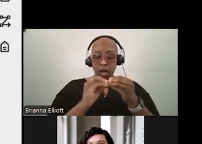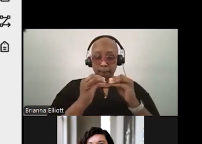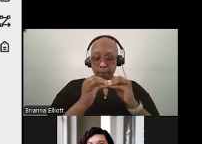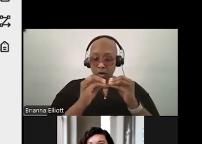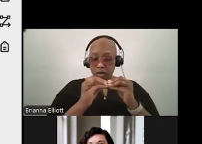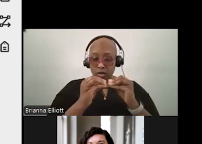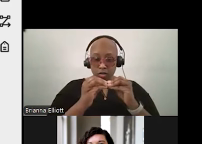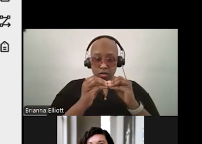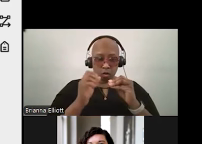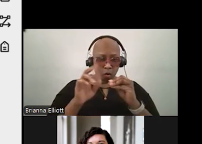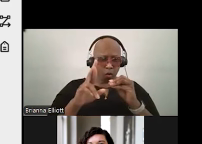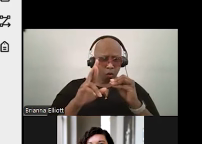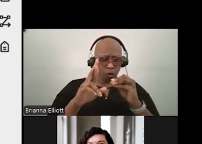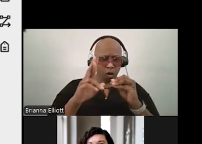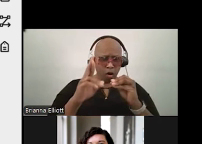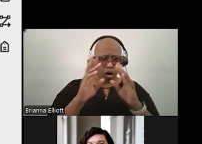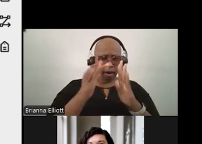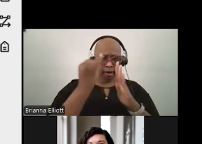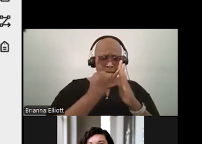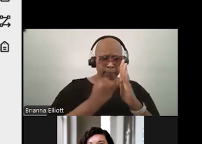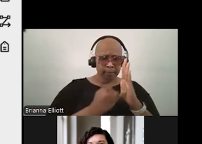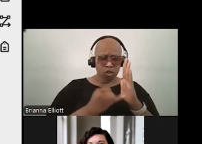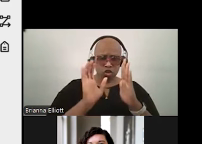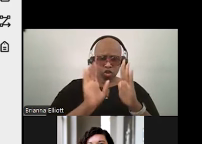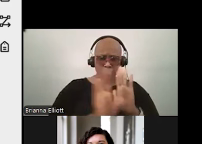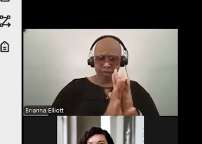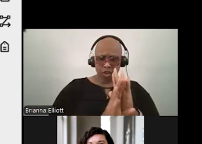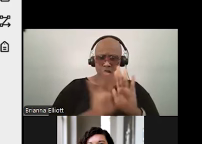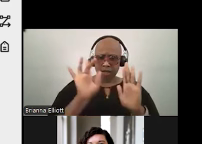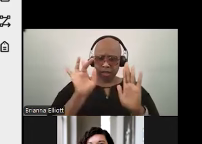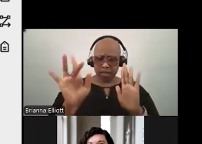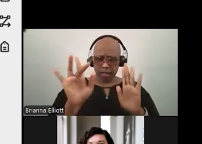click on that figure, it will show me what that figure is. Now, because I scan this from a book,